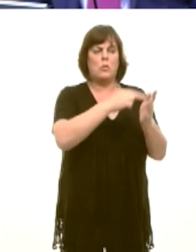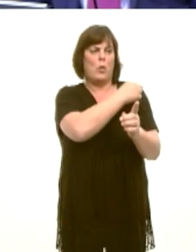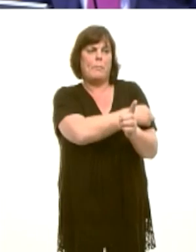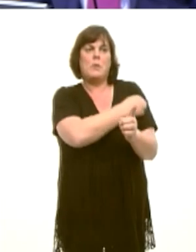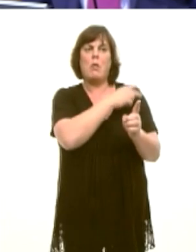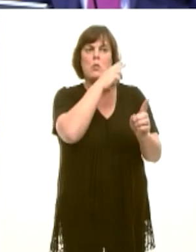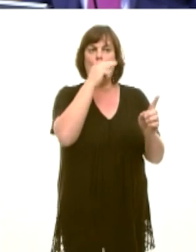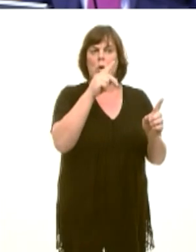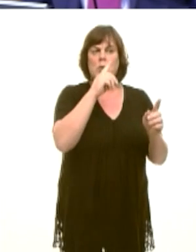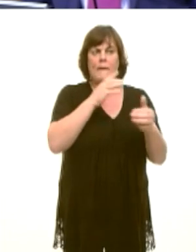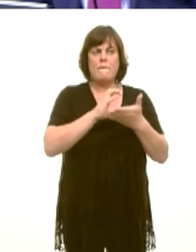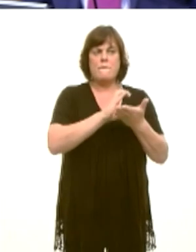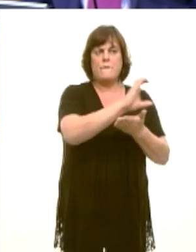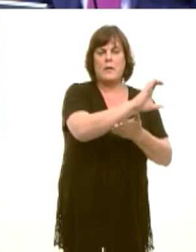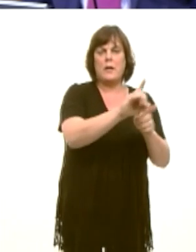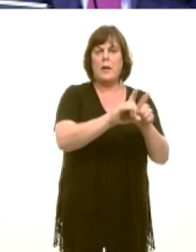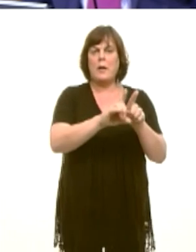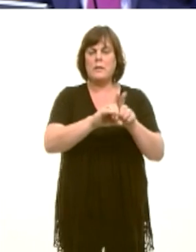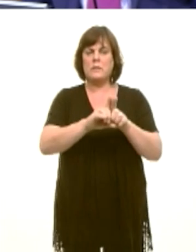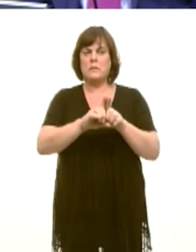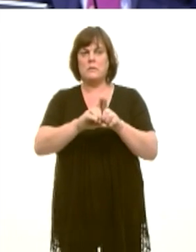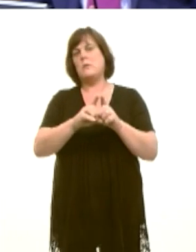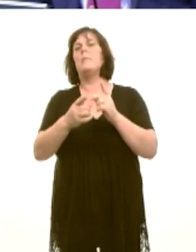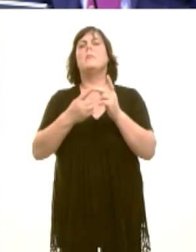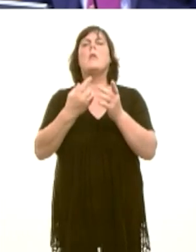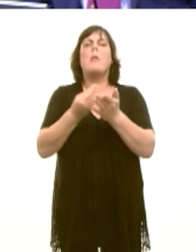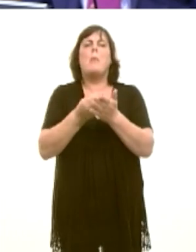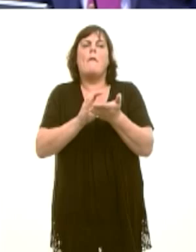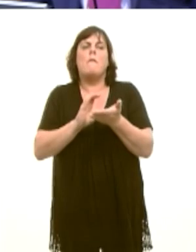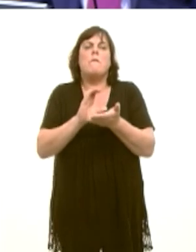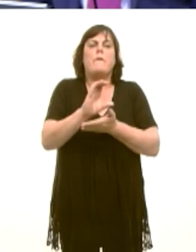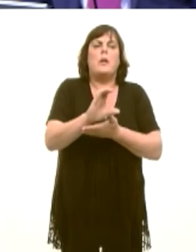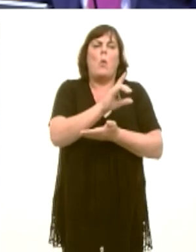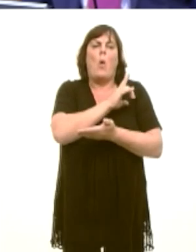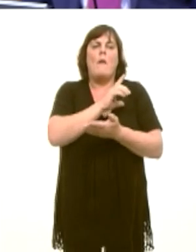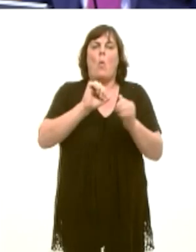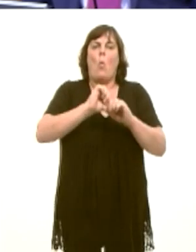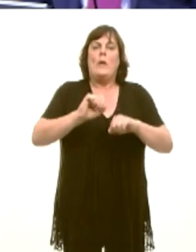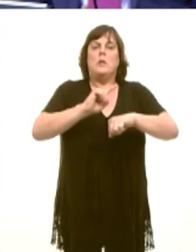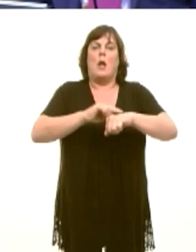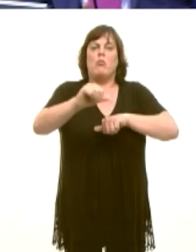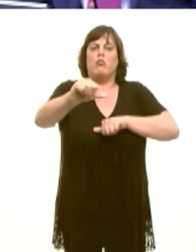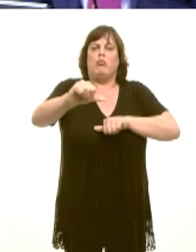the money that is being invested in reducing waiting times in Wales. I mean, that compares,